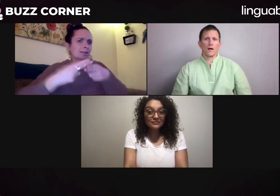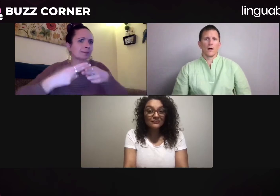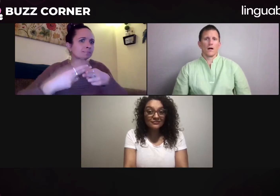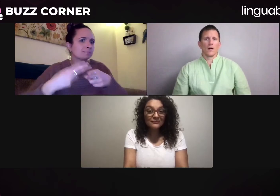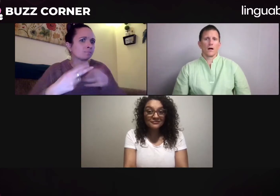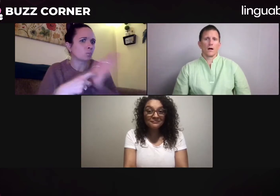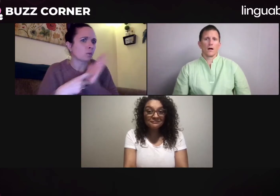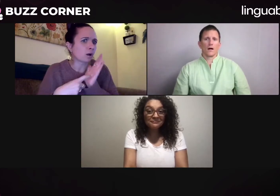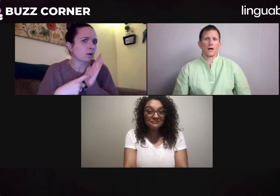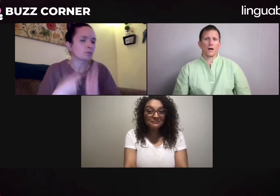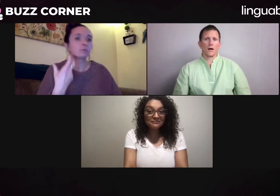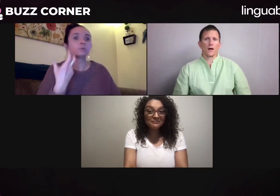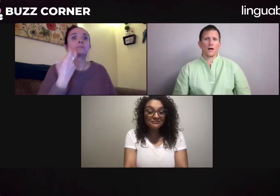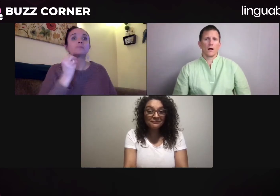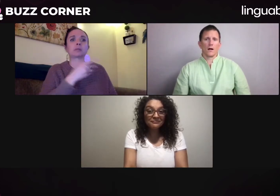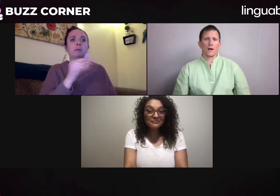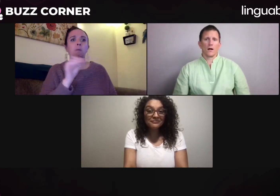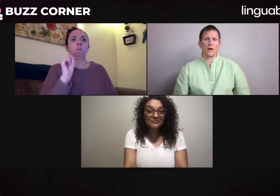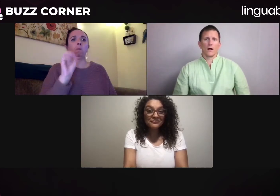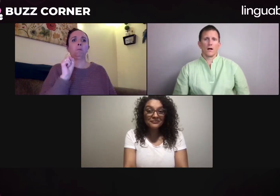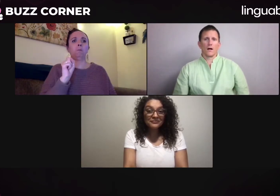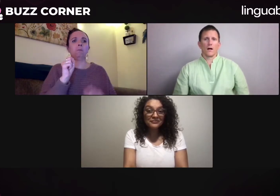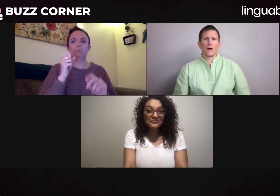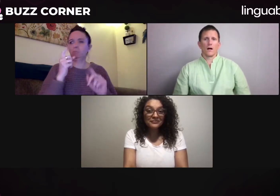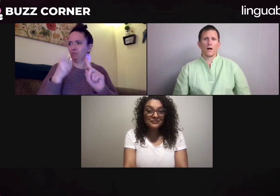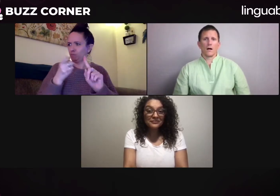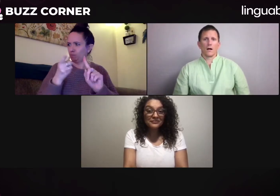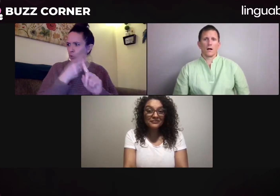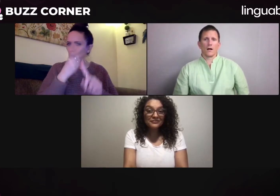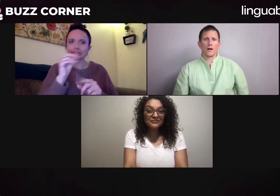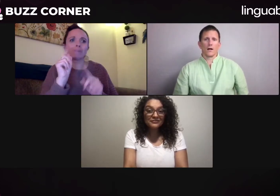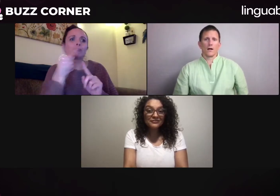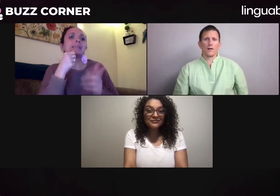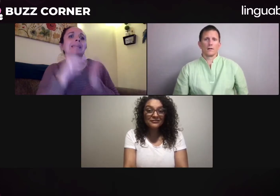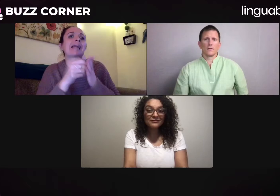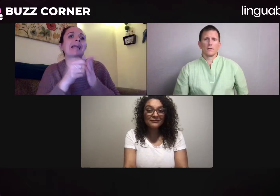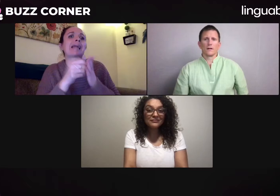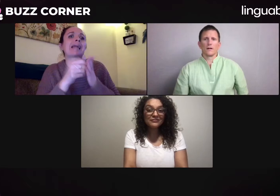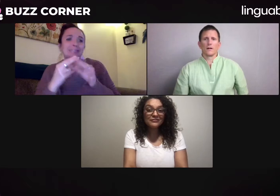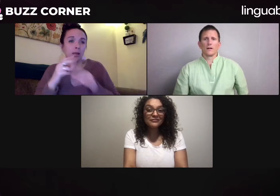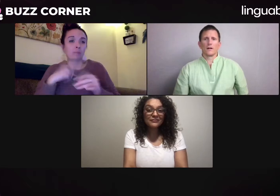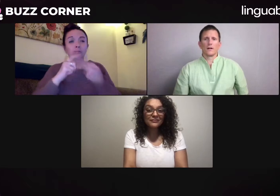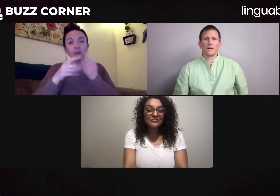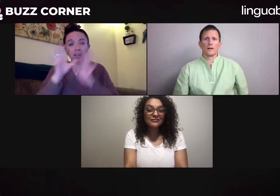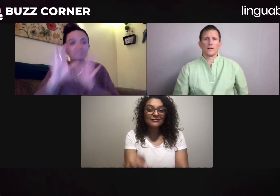Yeah. And I had some of the other folks emphasize that they were required to give their name if someone requested it.